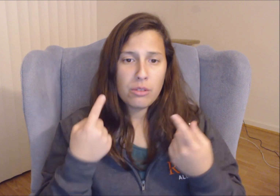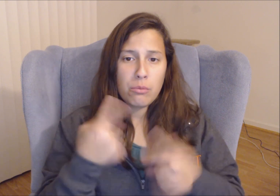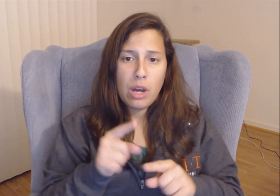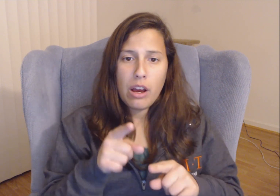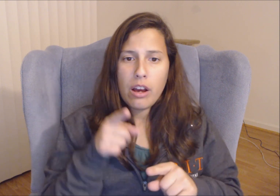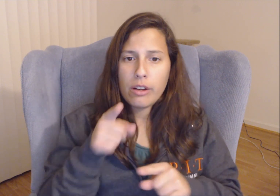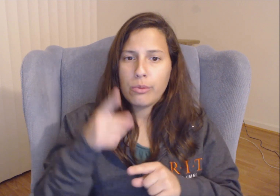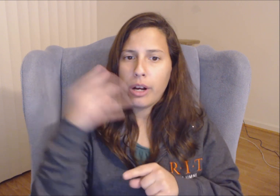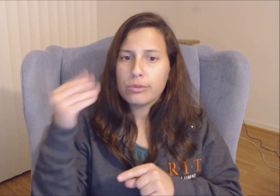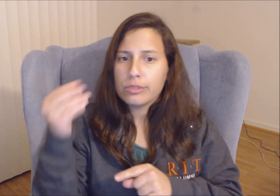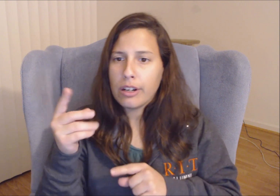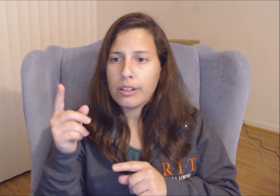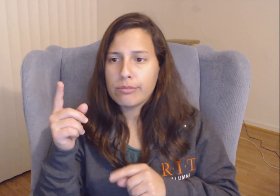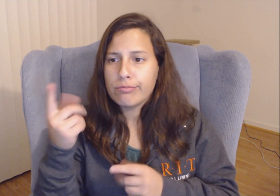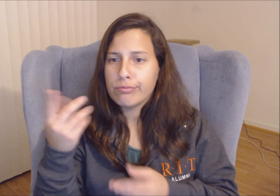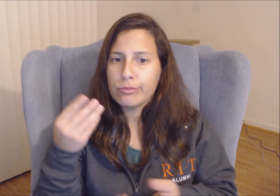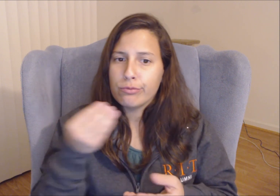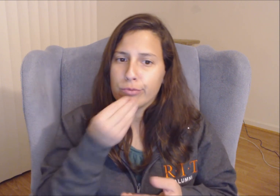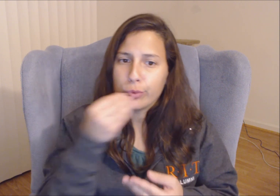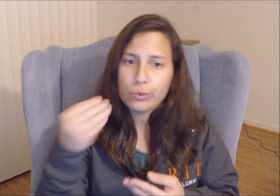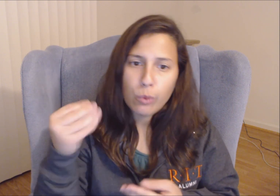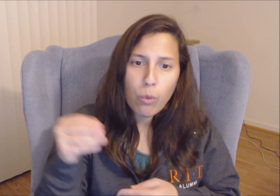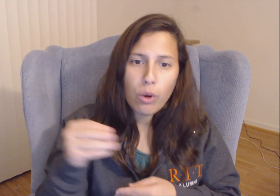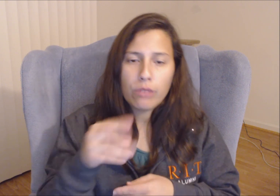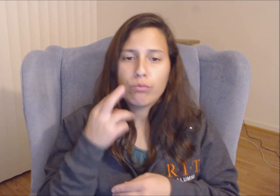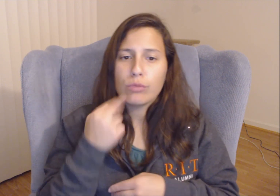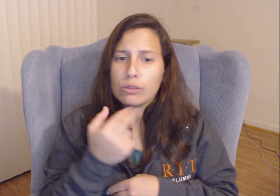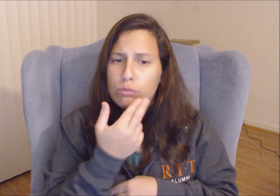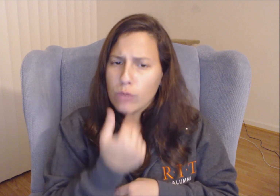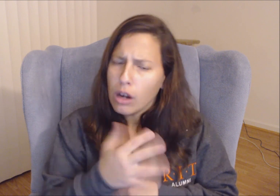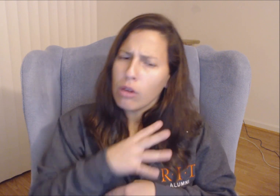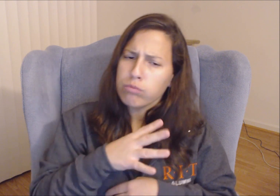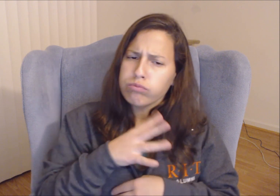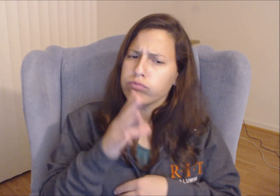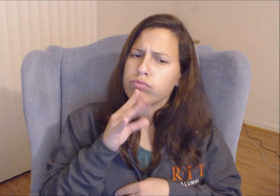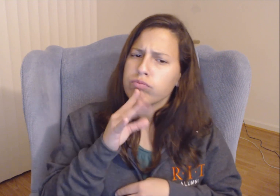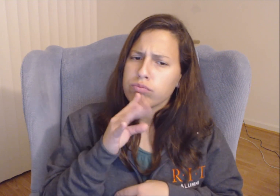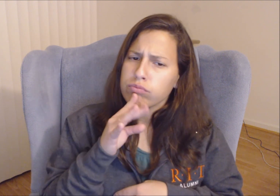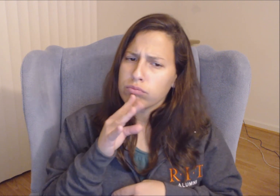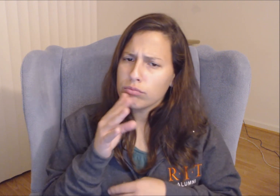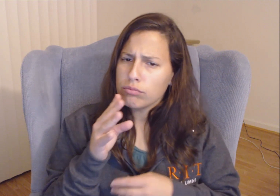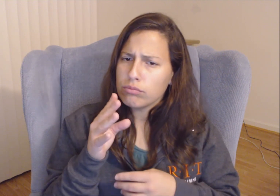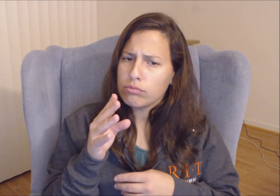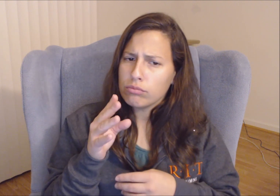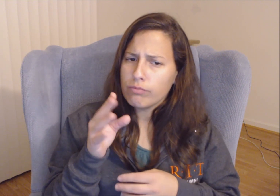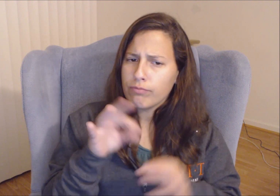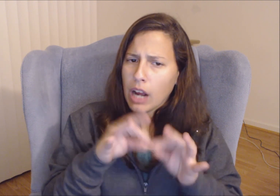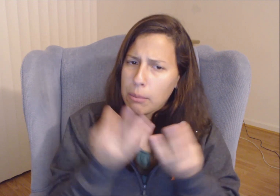While you are outside: food store, restaurant, etc... It is fine to use speaking as necessarily.